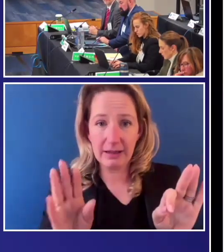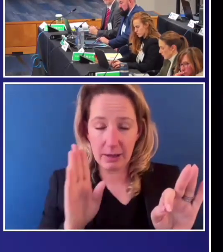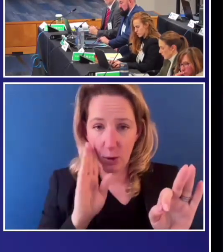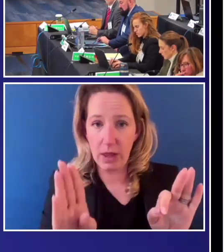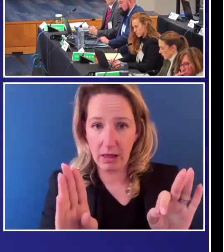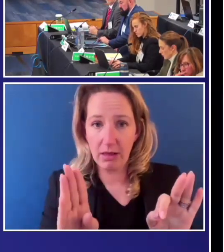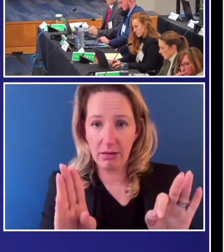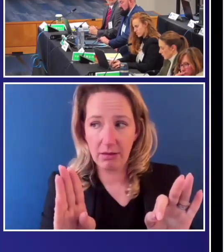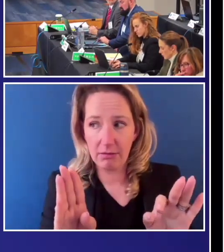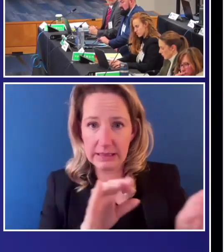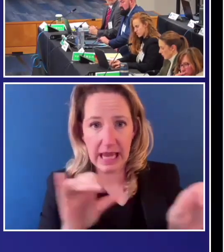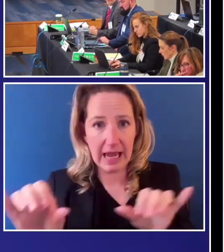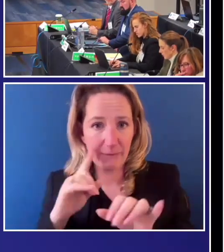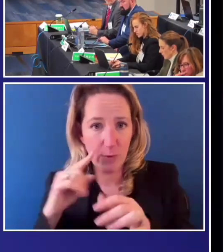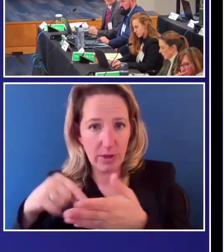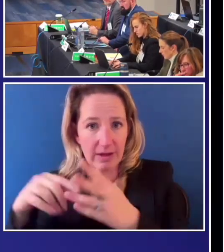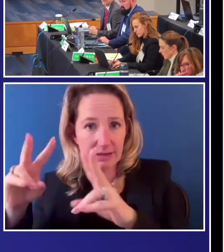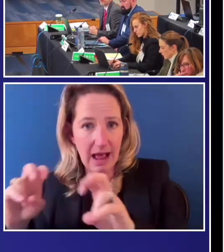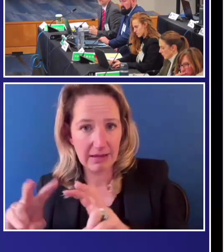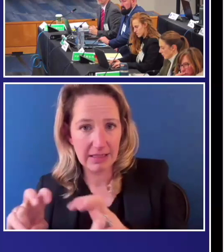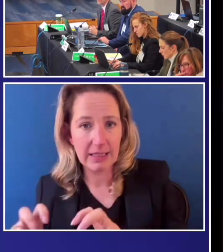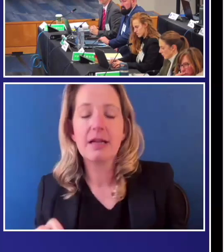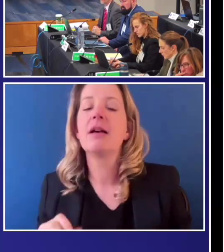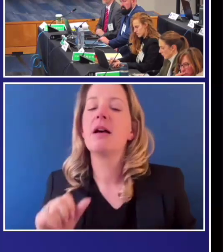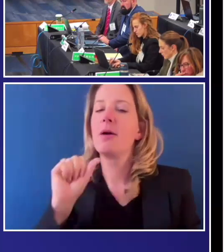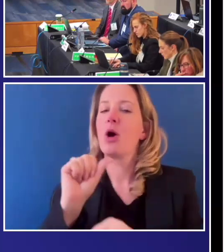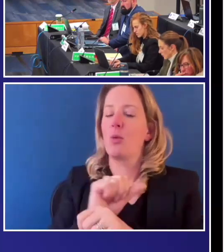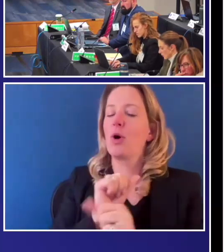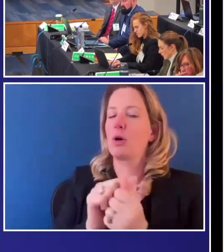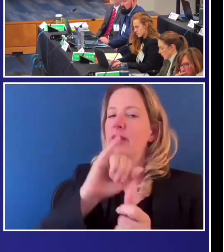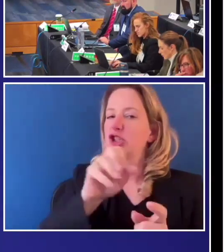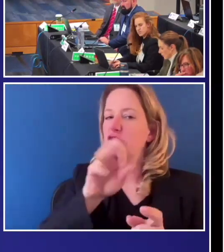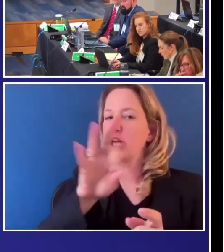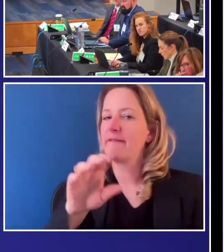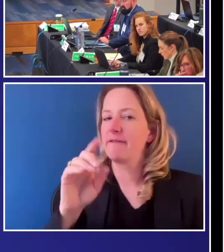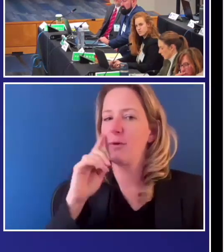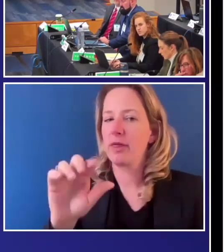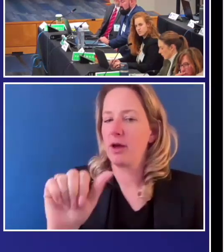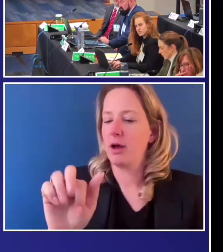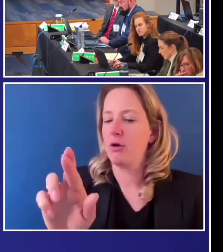bit more who worked on the RISE rulemaking. However, my understanding is that that